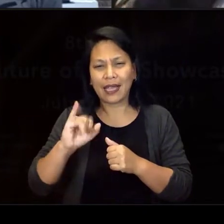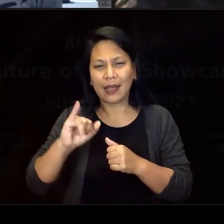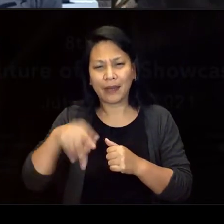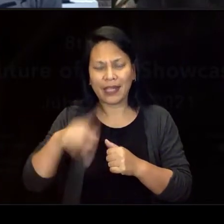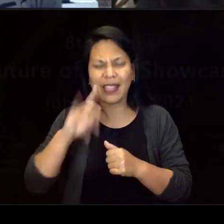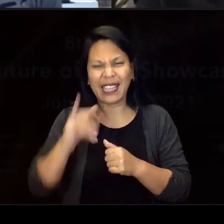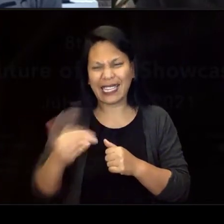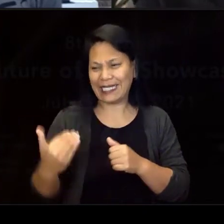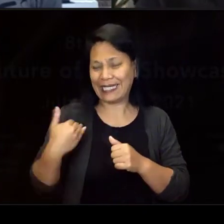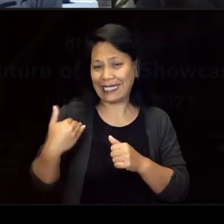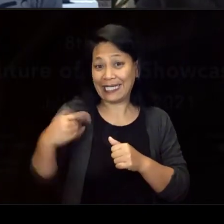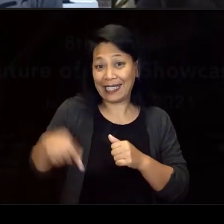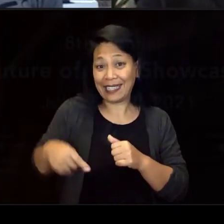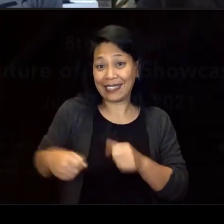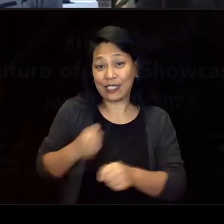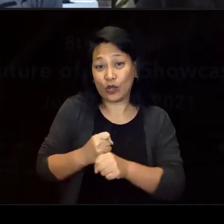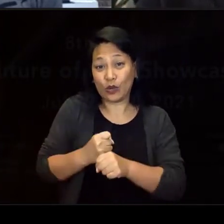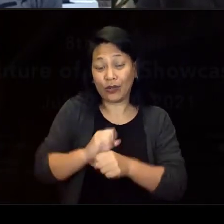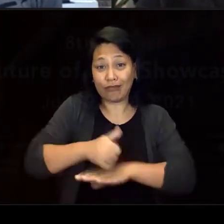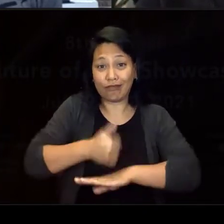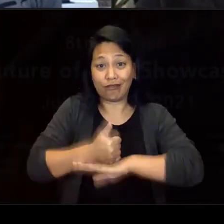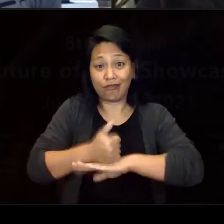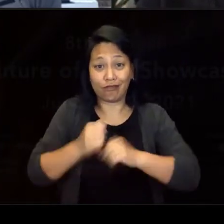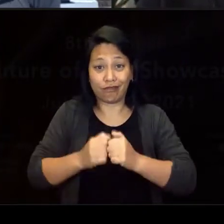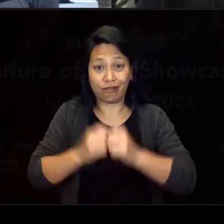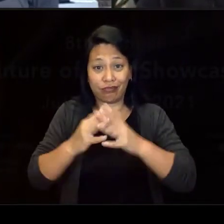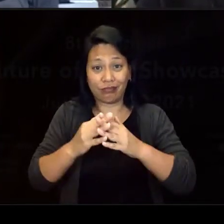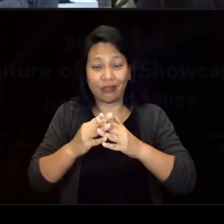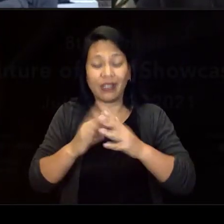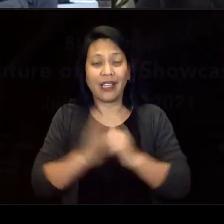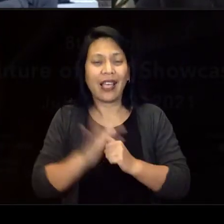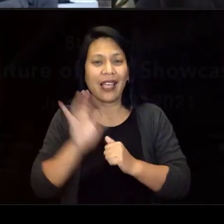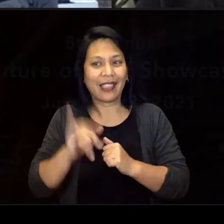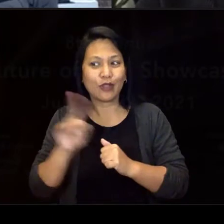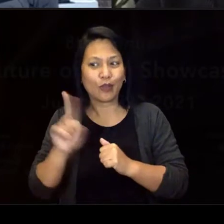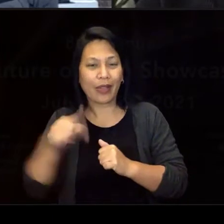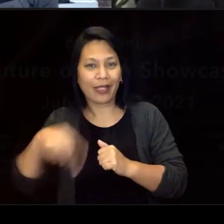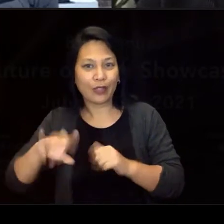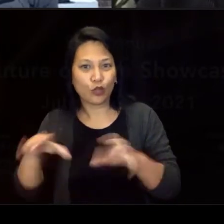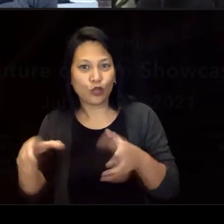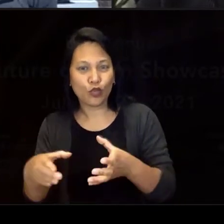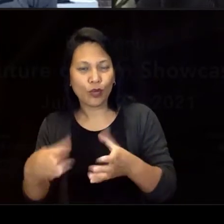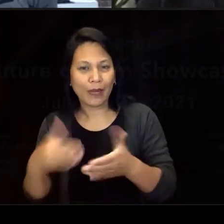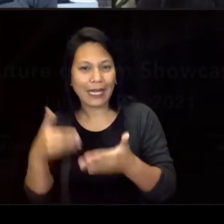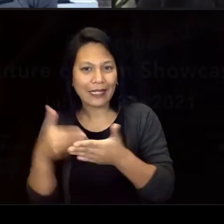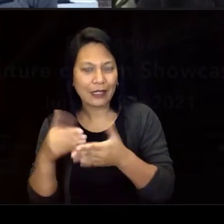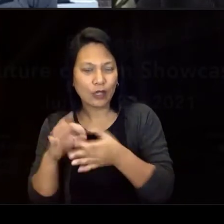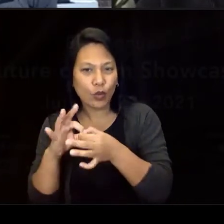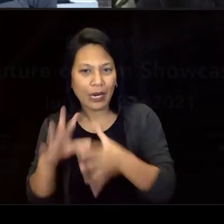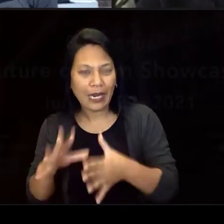And that is where this Canadian community is of intimacy coordinators are really coming together to educate.